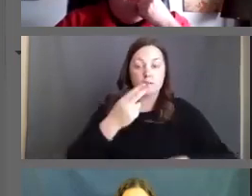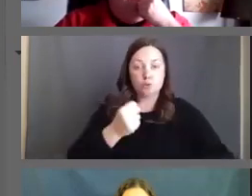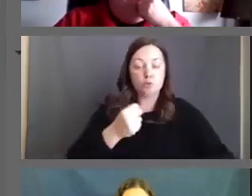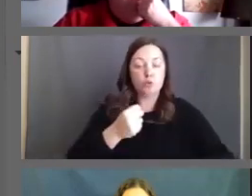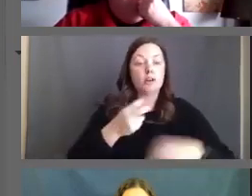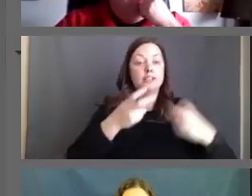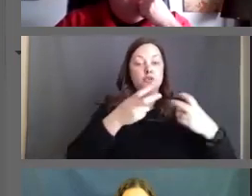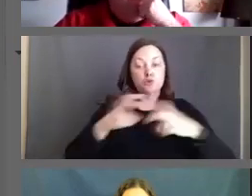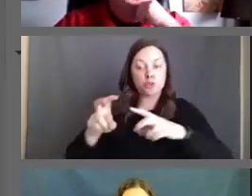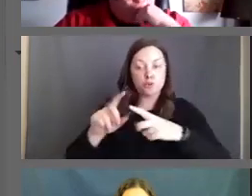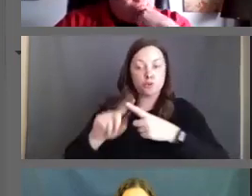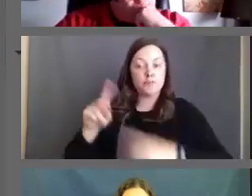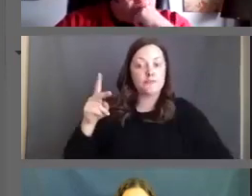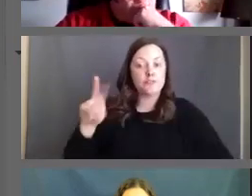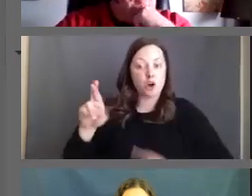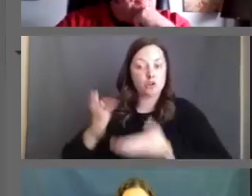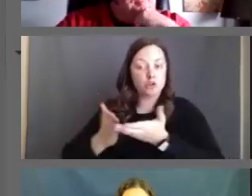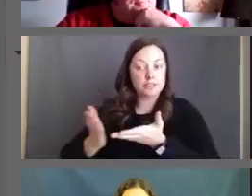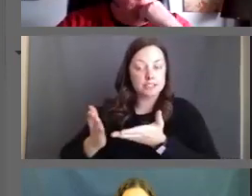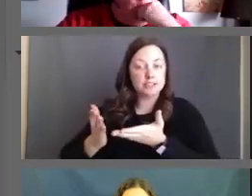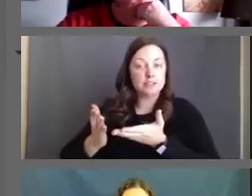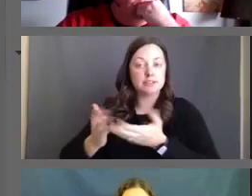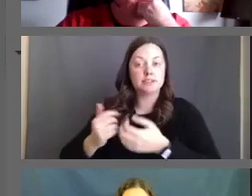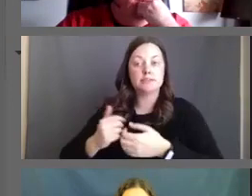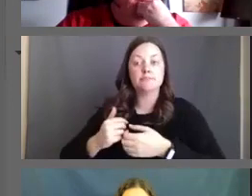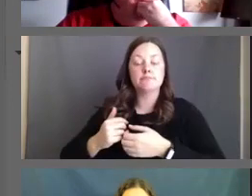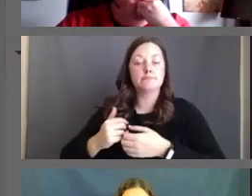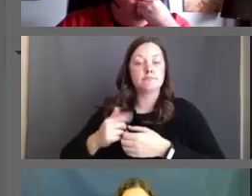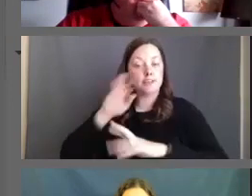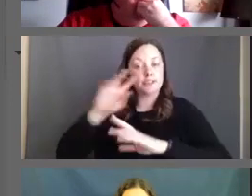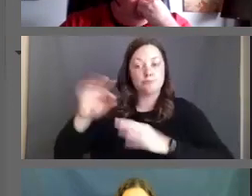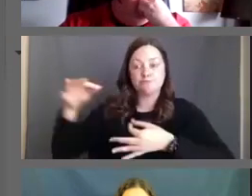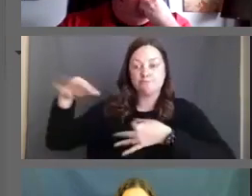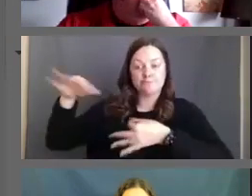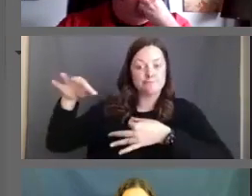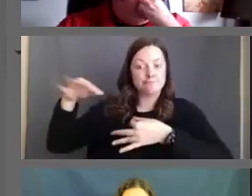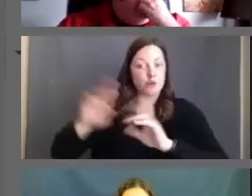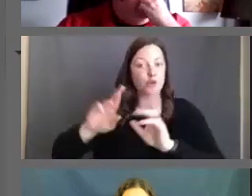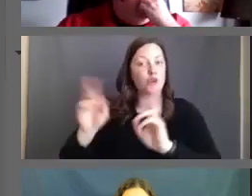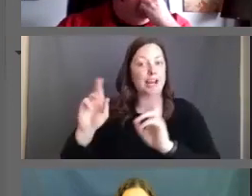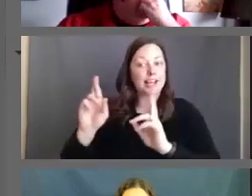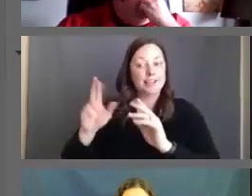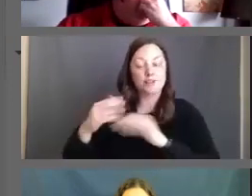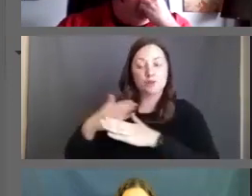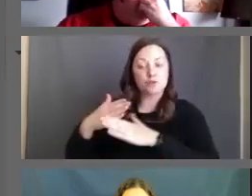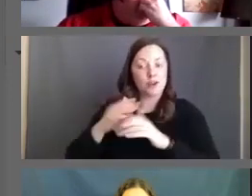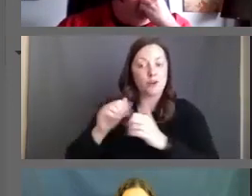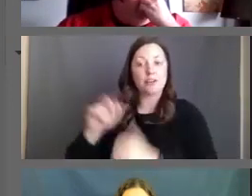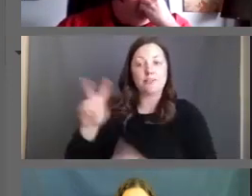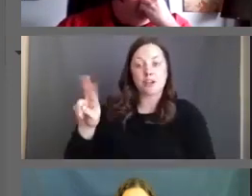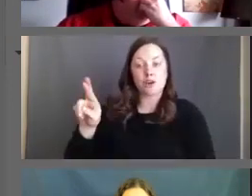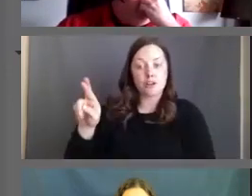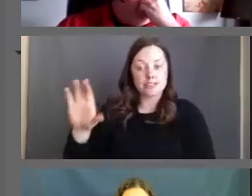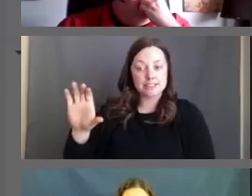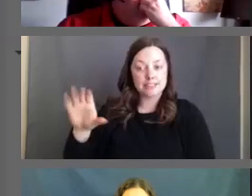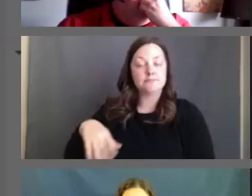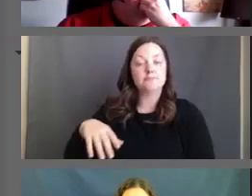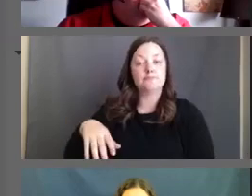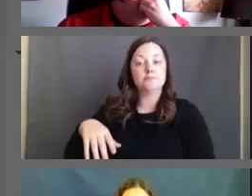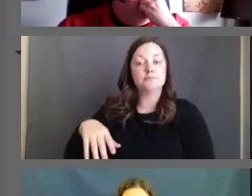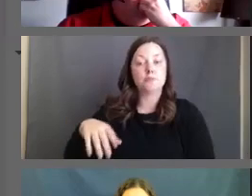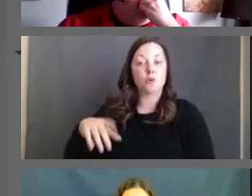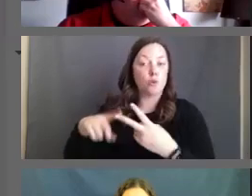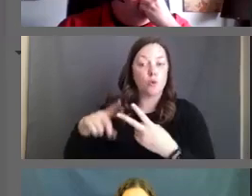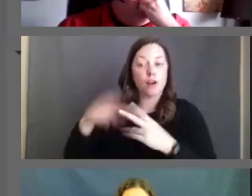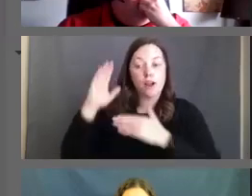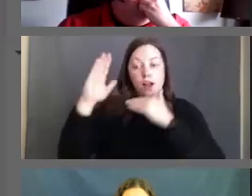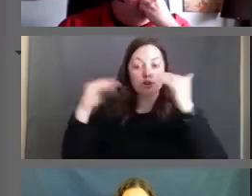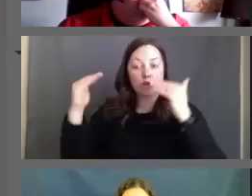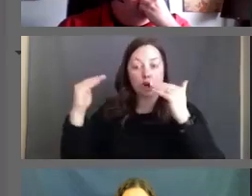Go to file in the upper left-hand corner and